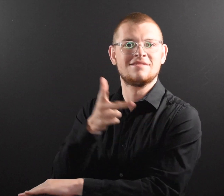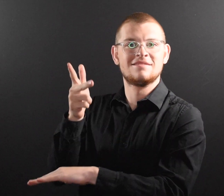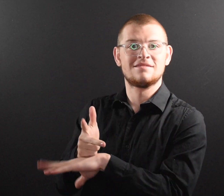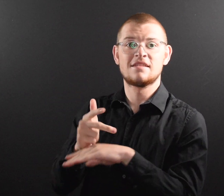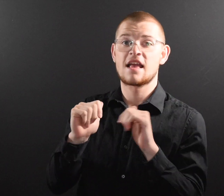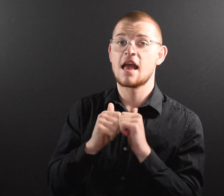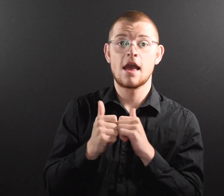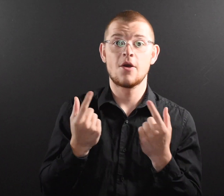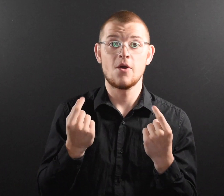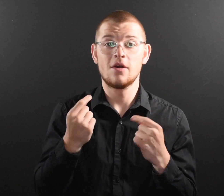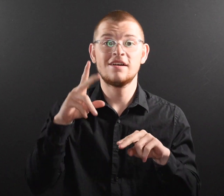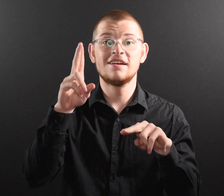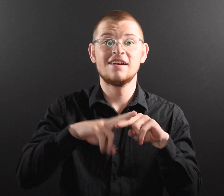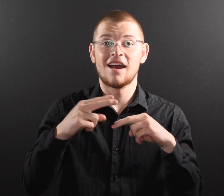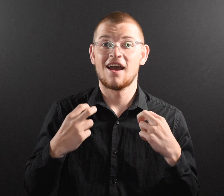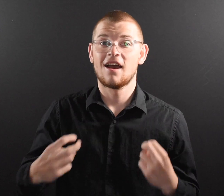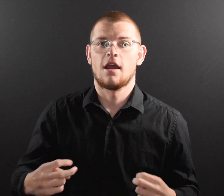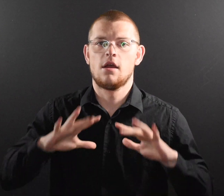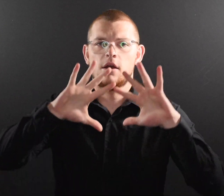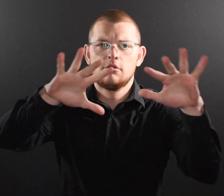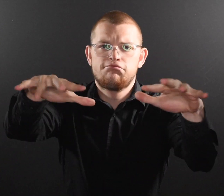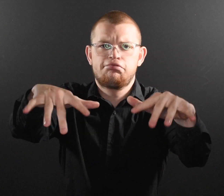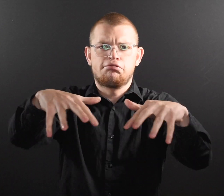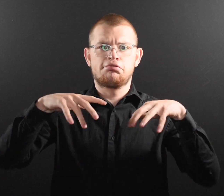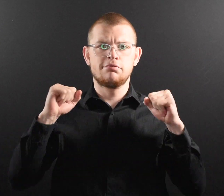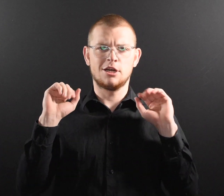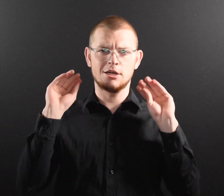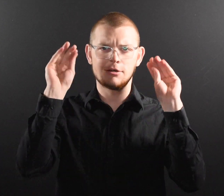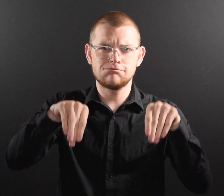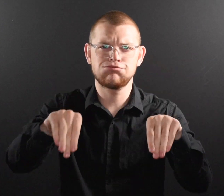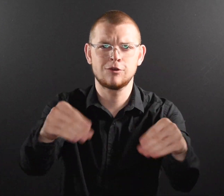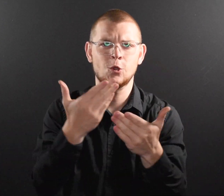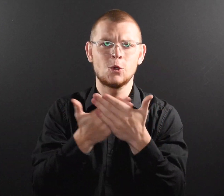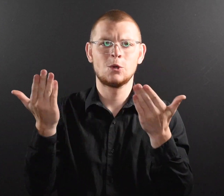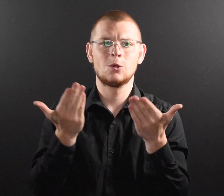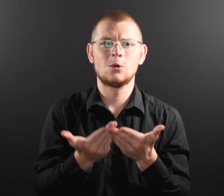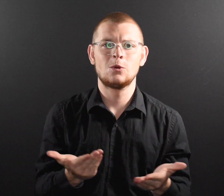into mobile vaccination units by removing seating and installing new equipment.